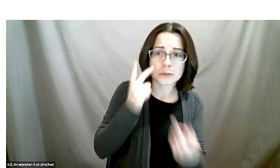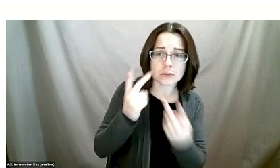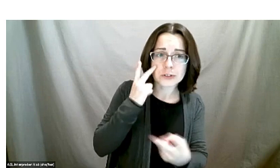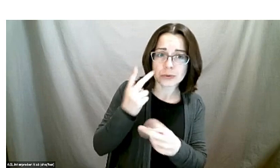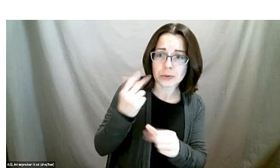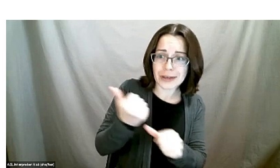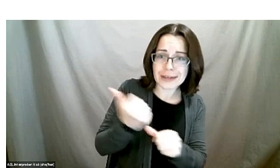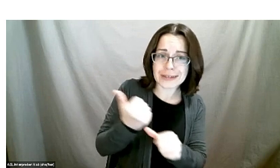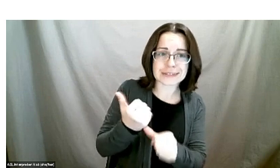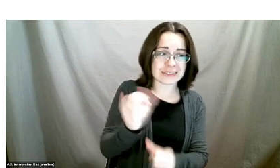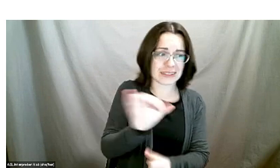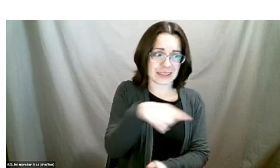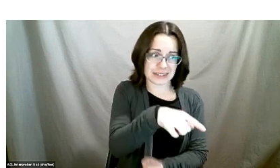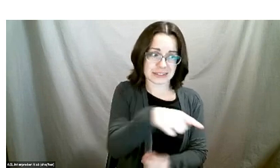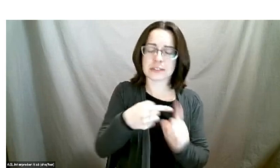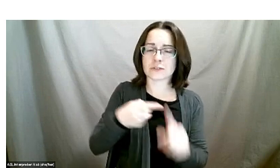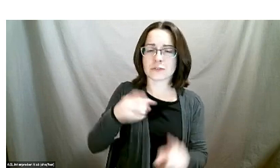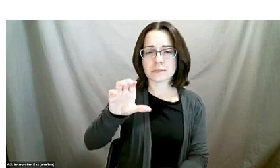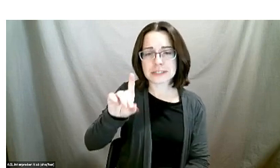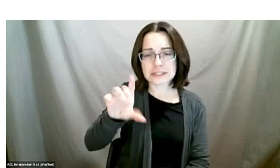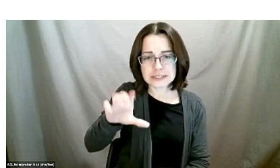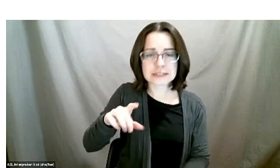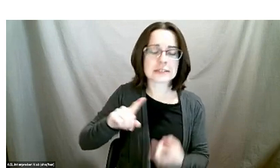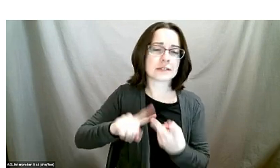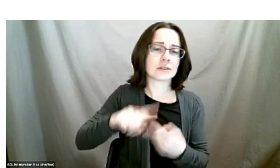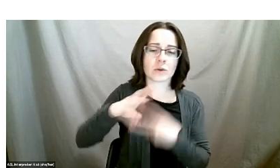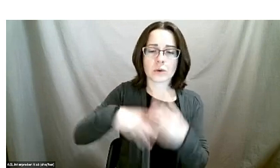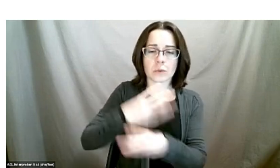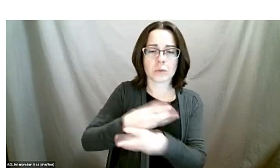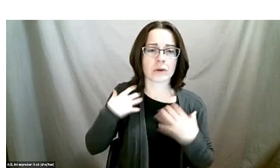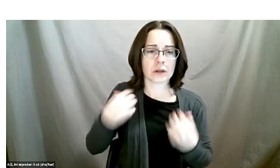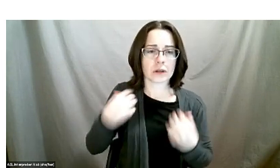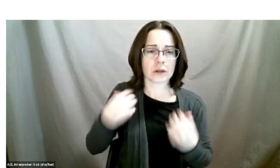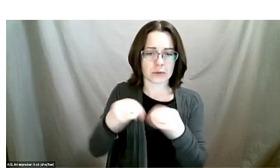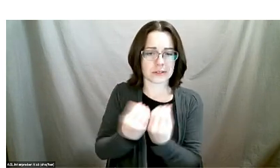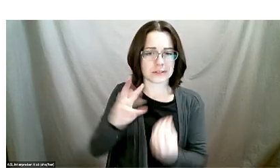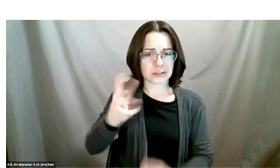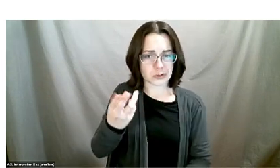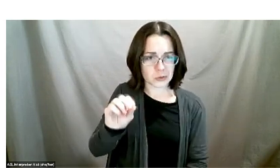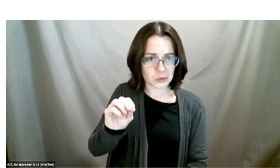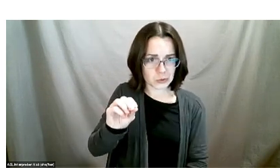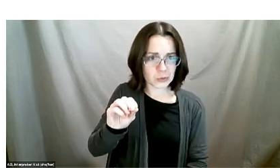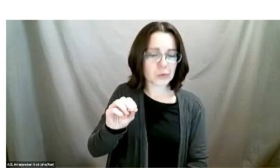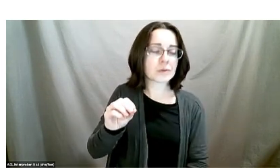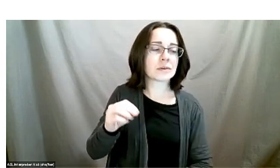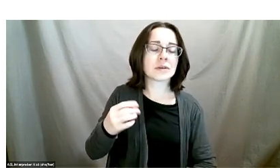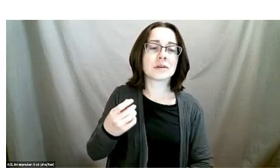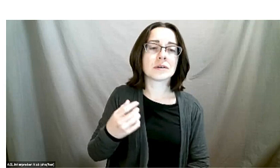the World Health Organization that visually depicts the efficacy levels